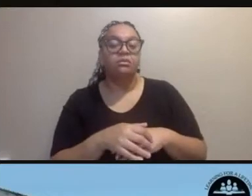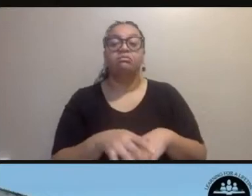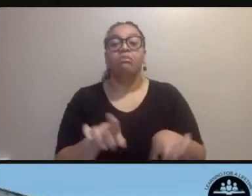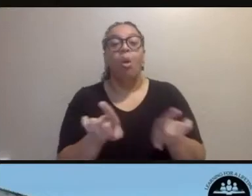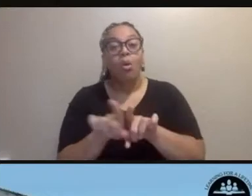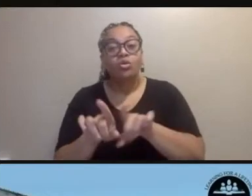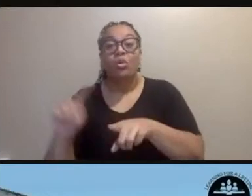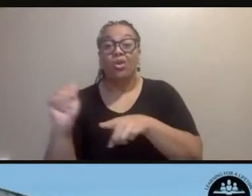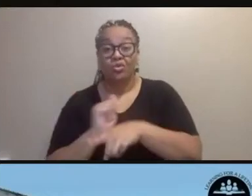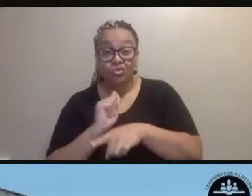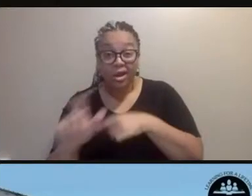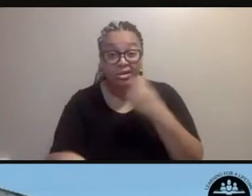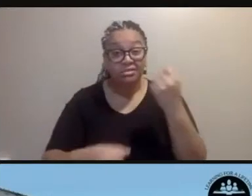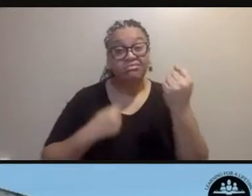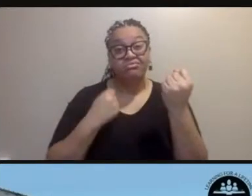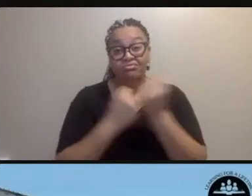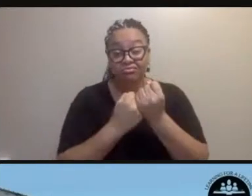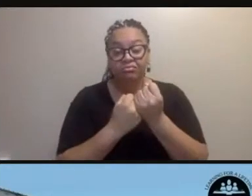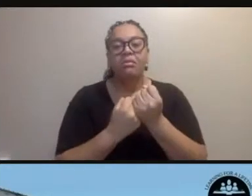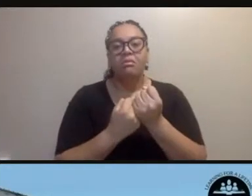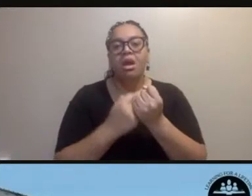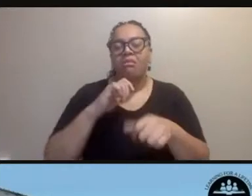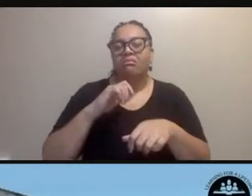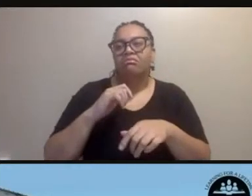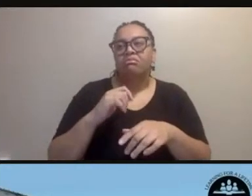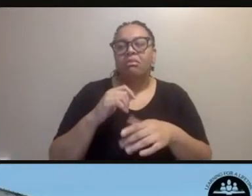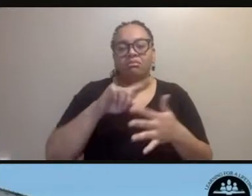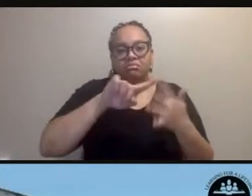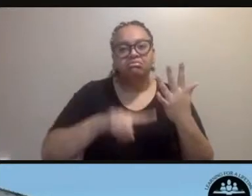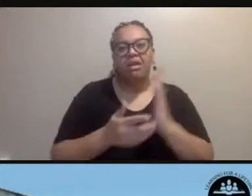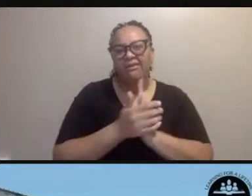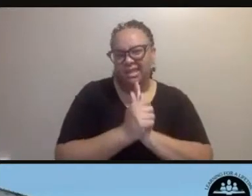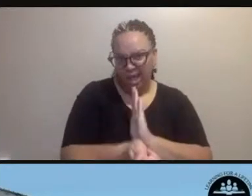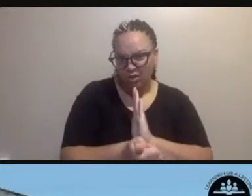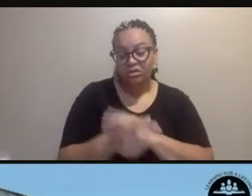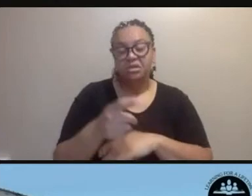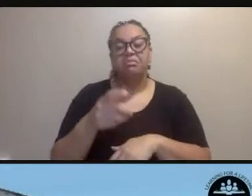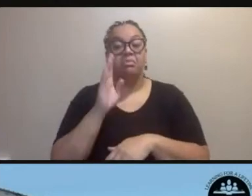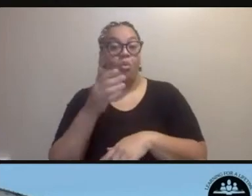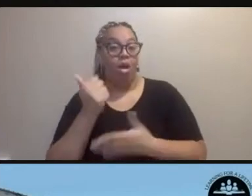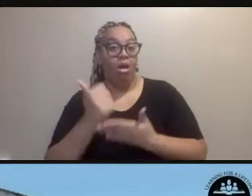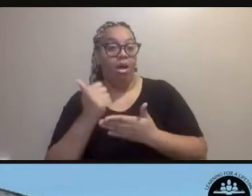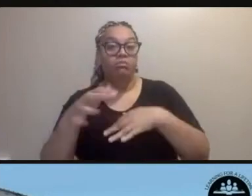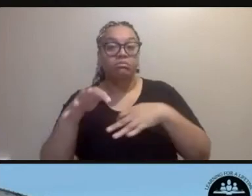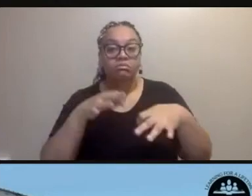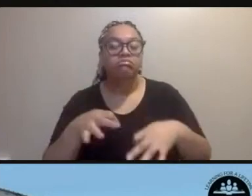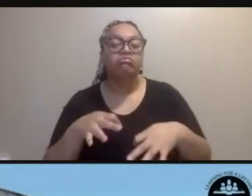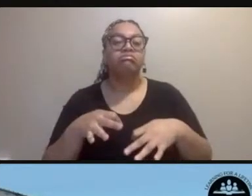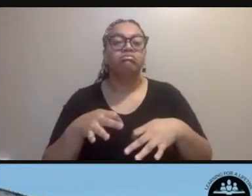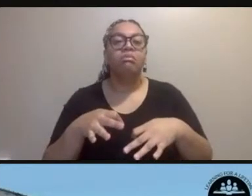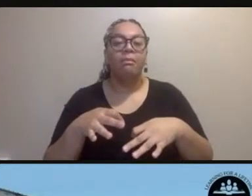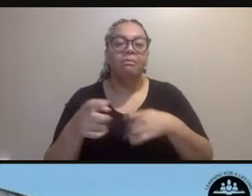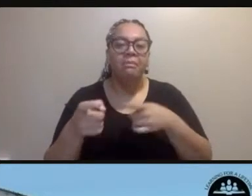THE ALSO I THINK THE TRAIN OF